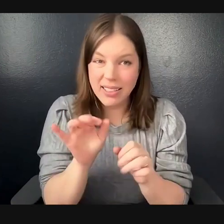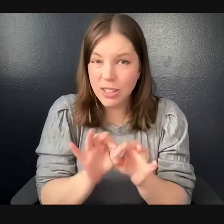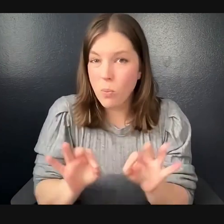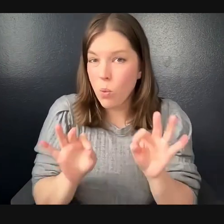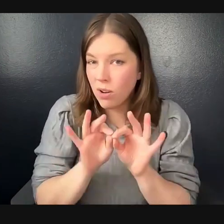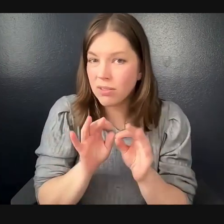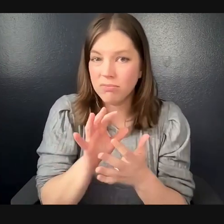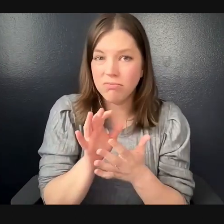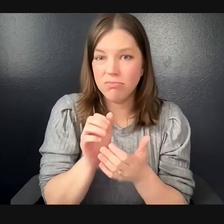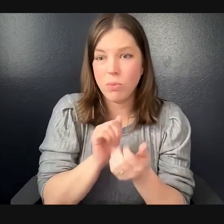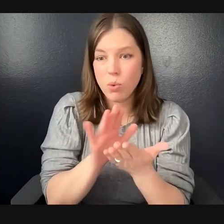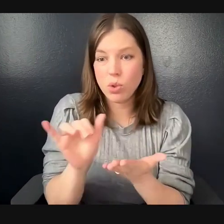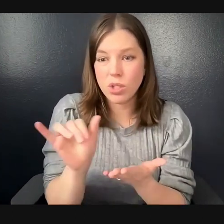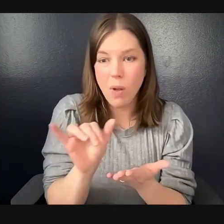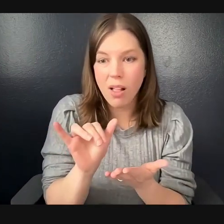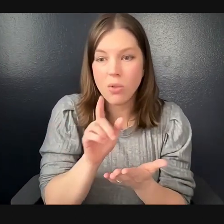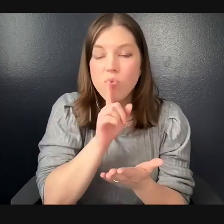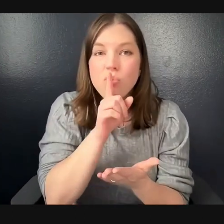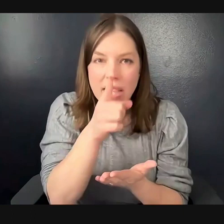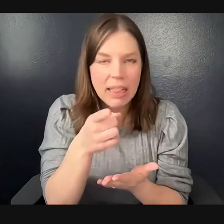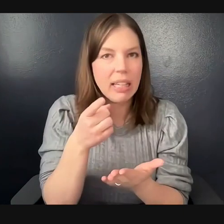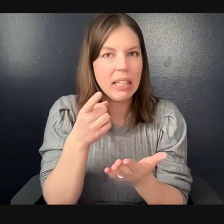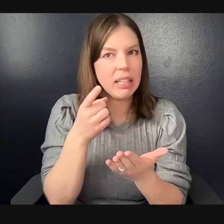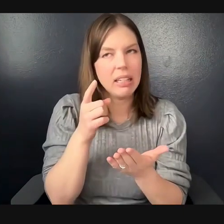That is an important approach.